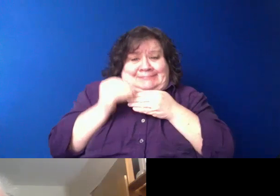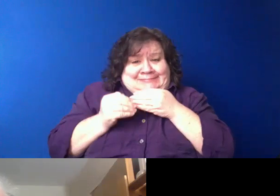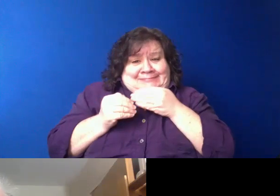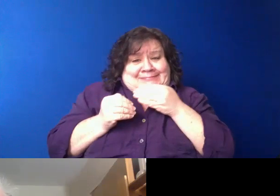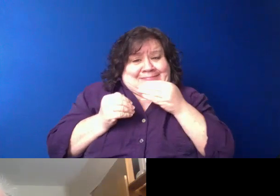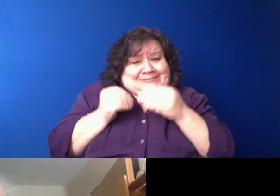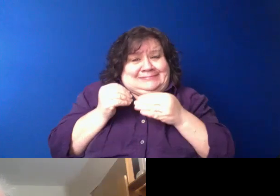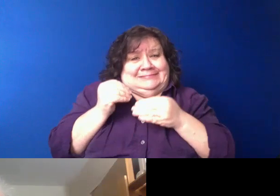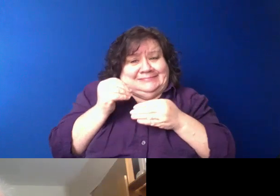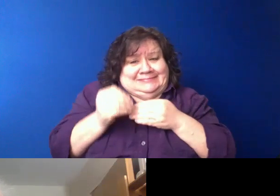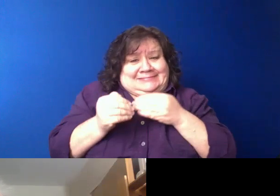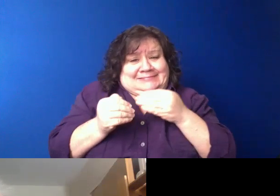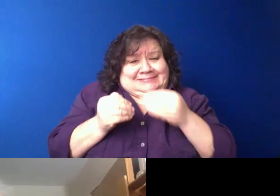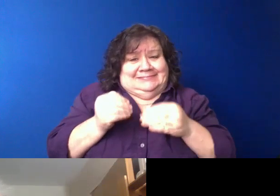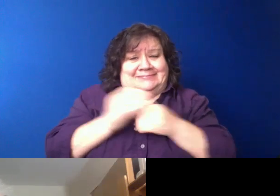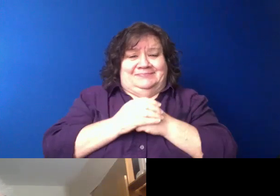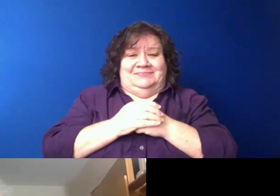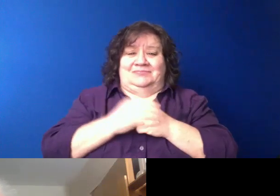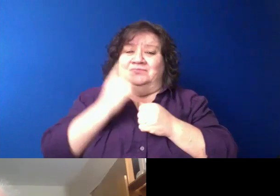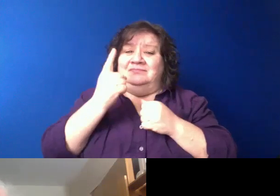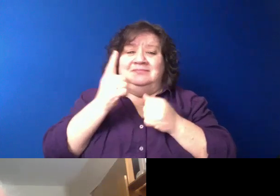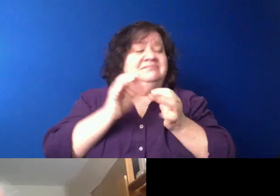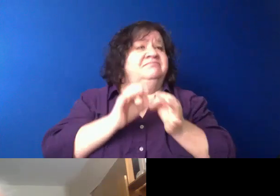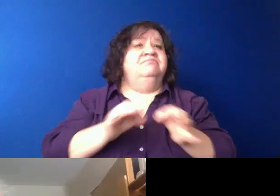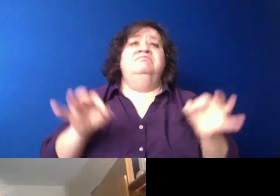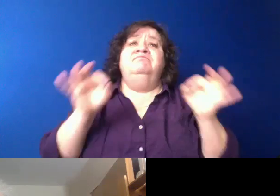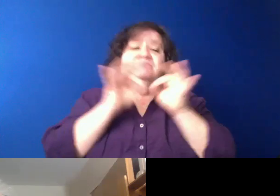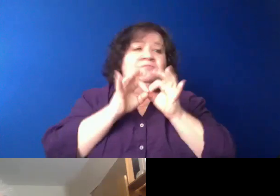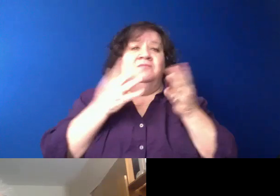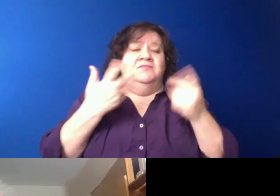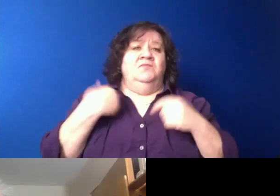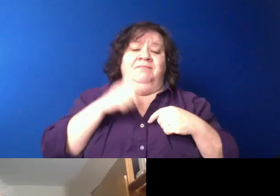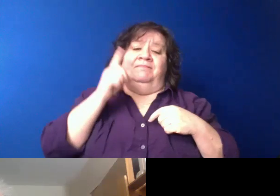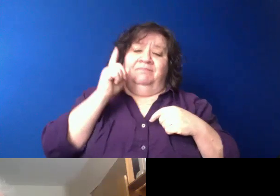disabilities a lot of the narratives beforehand have been very much related to kind of health